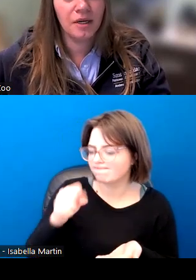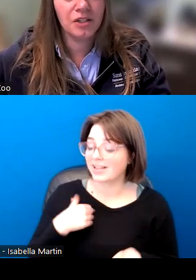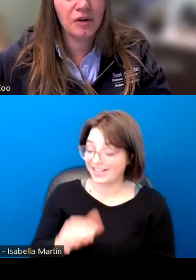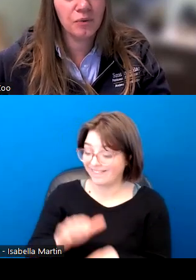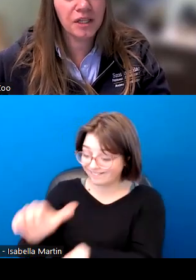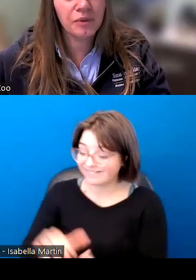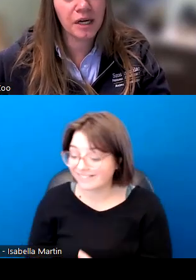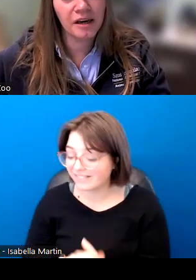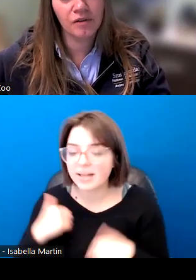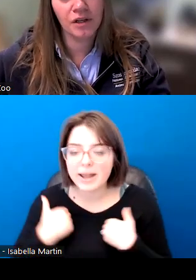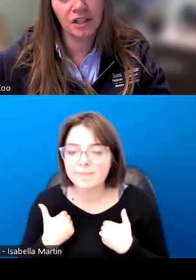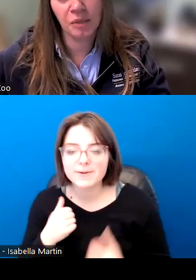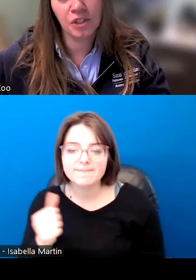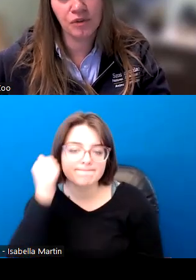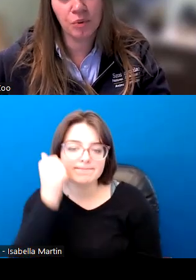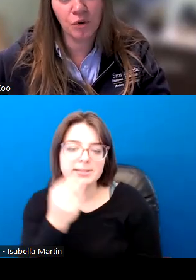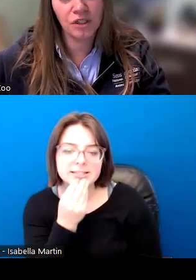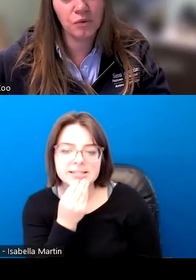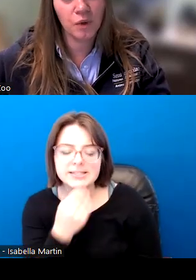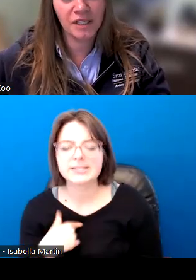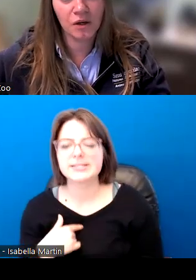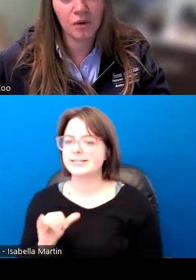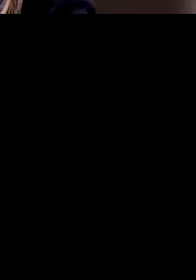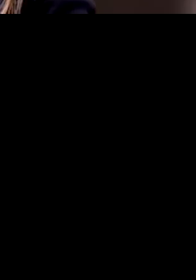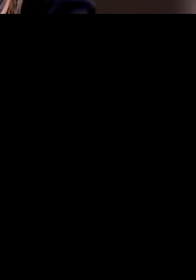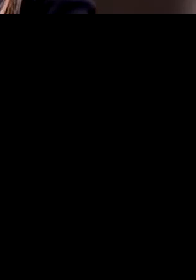and so I really rely heavily on the keepers to report when that's going on you know when